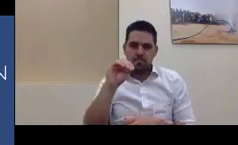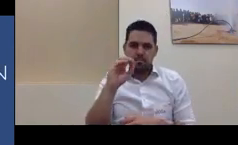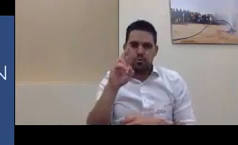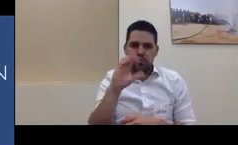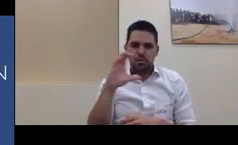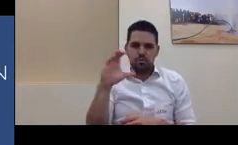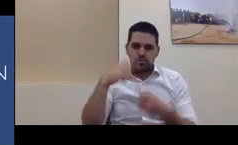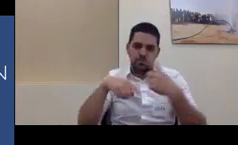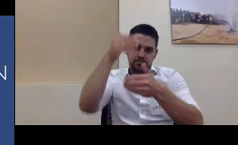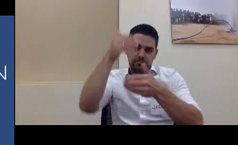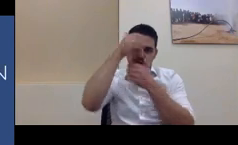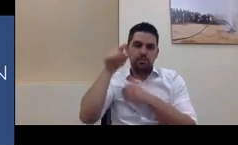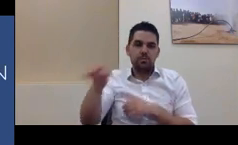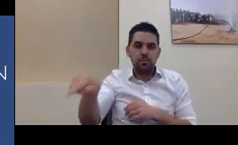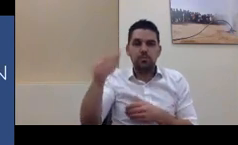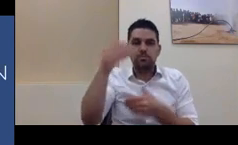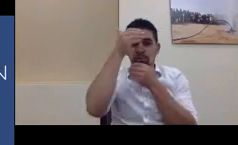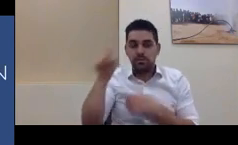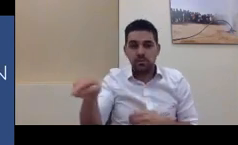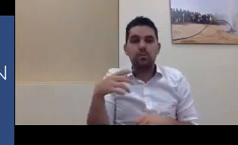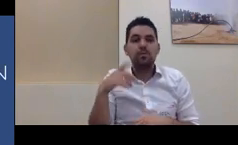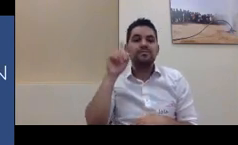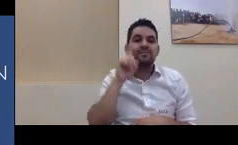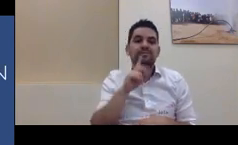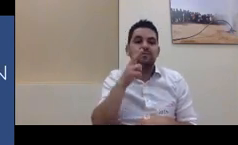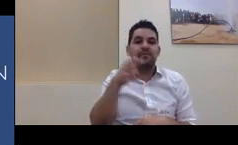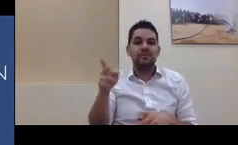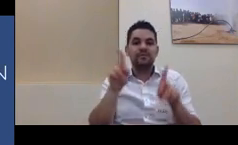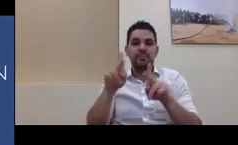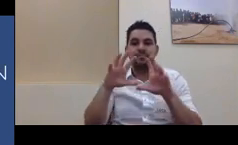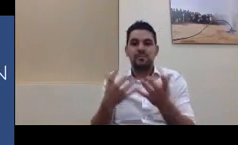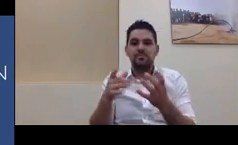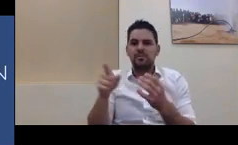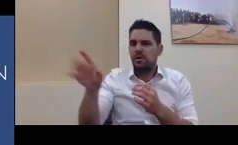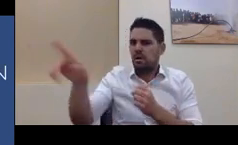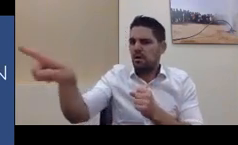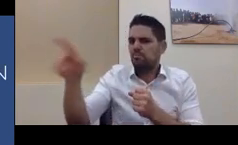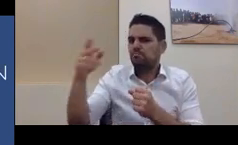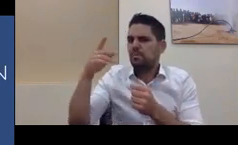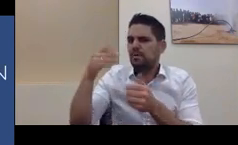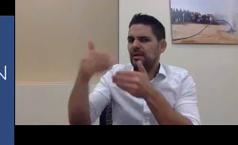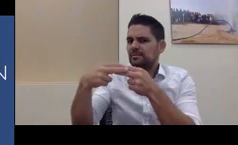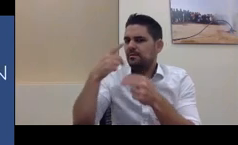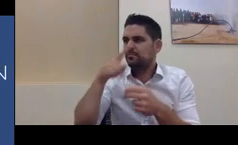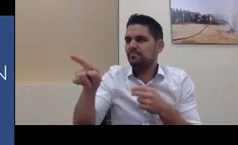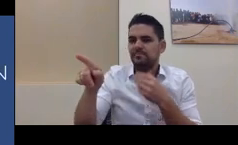In Morocco, the sign for Morocco is this. The deaf and hard of hearing community,